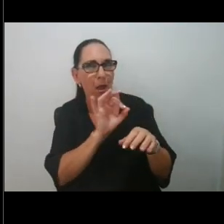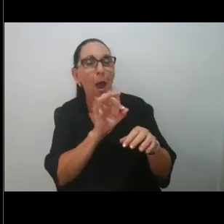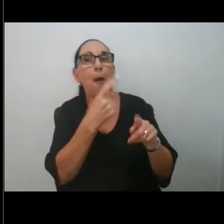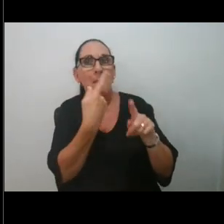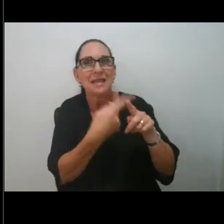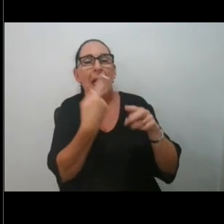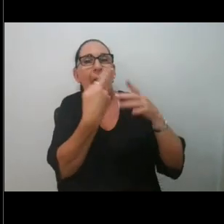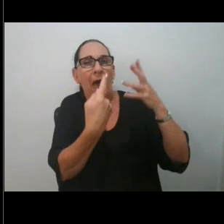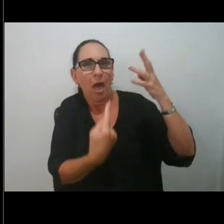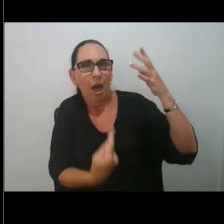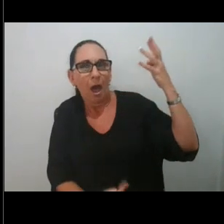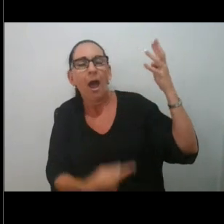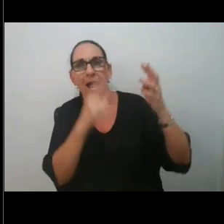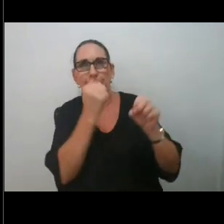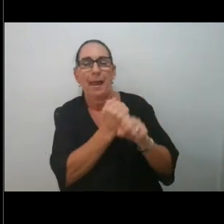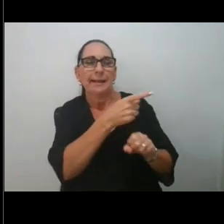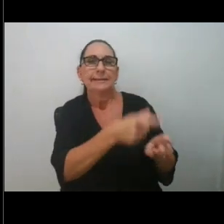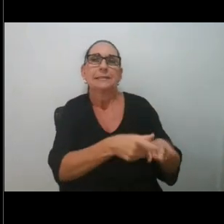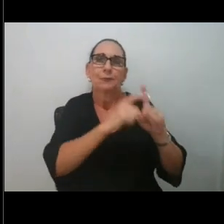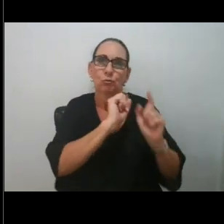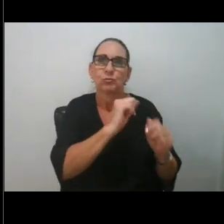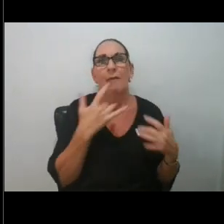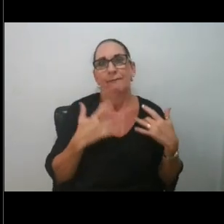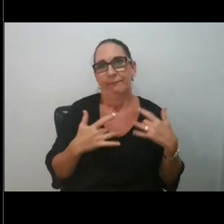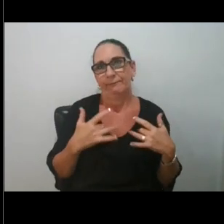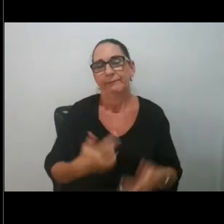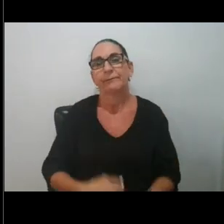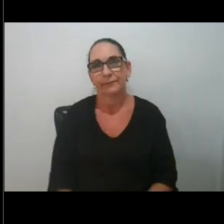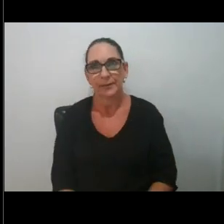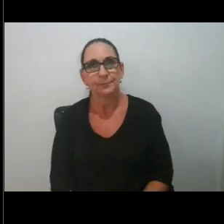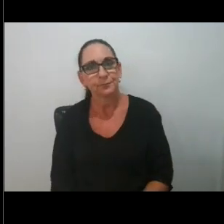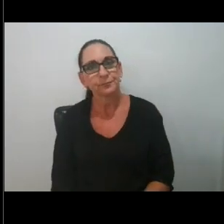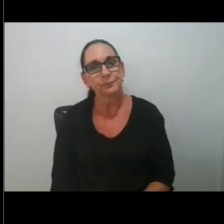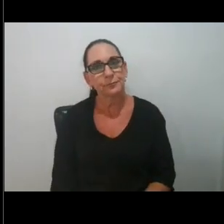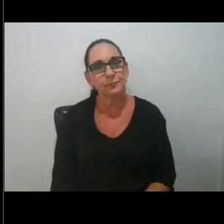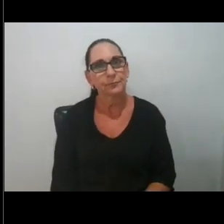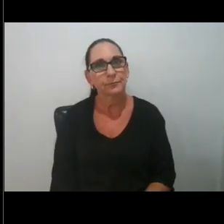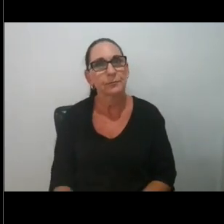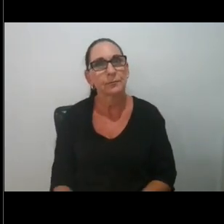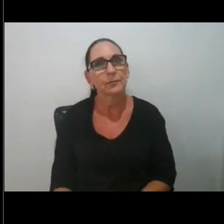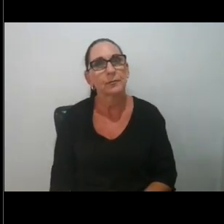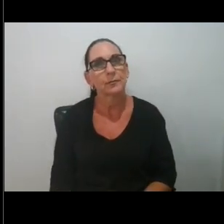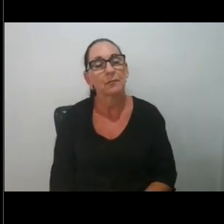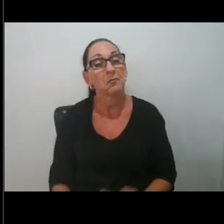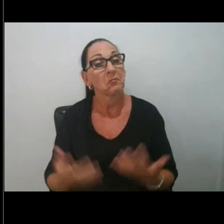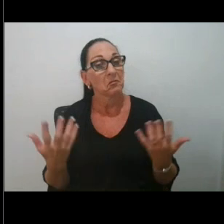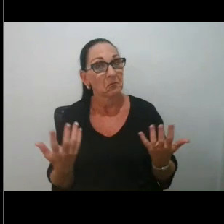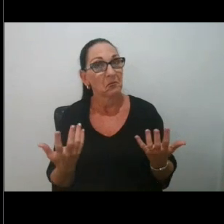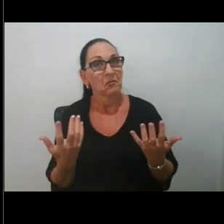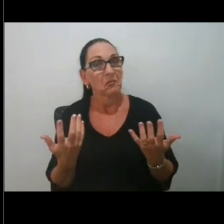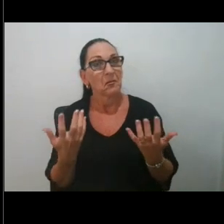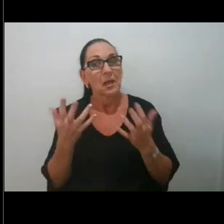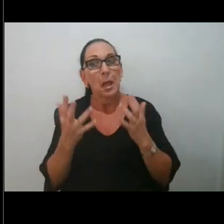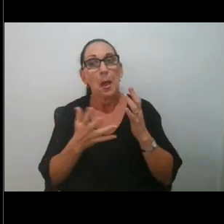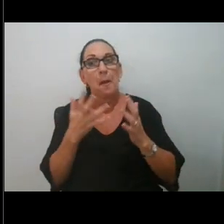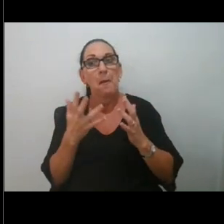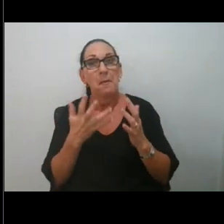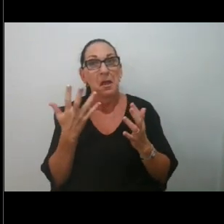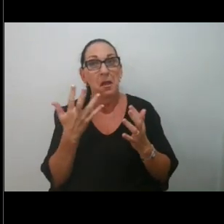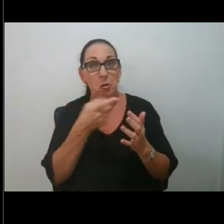living now one of the um things that some of you may may or may be aware of um and it certainly